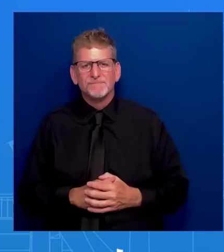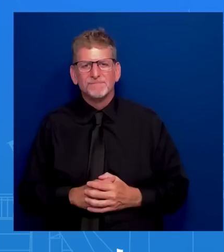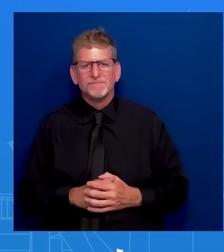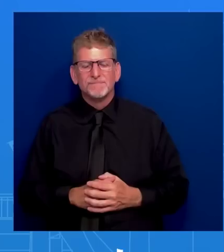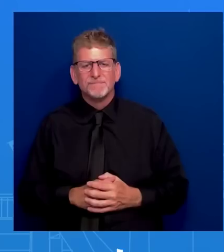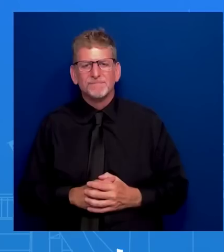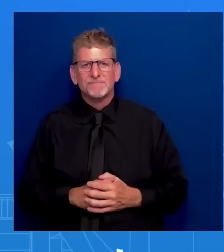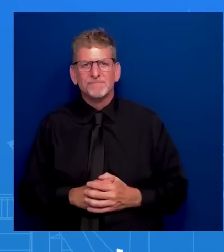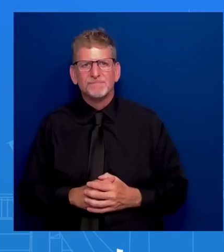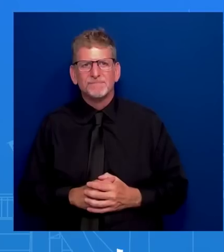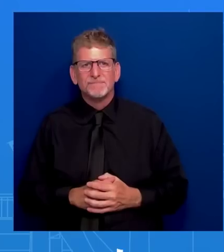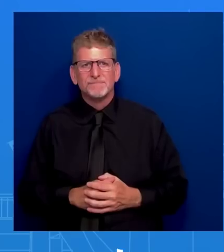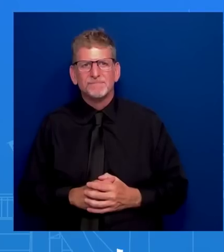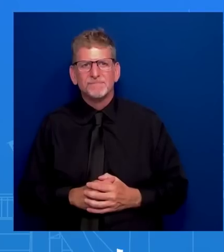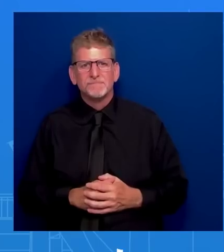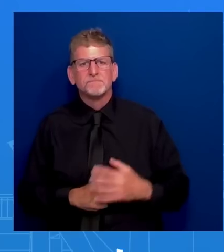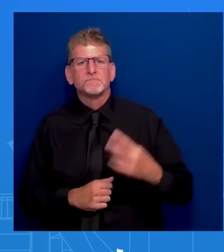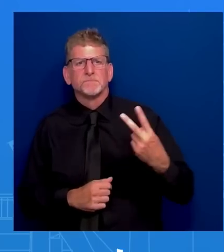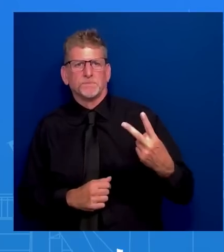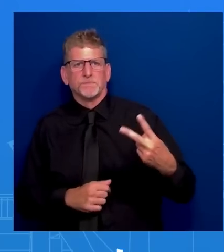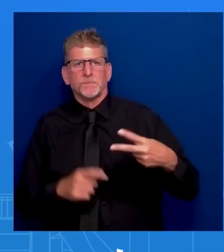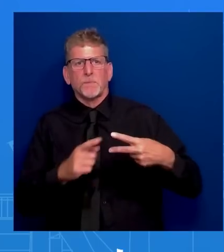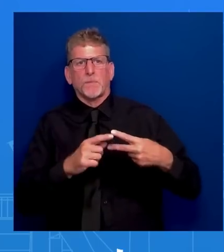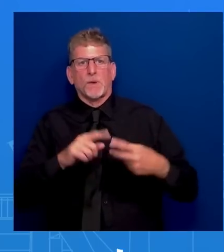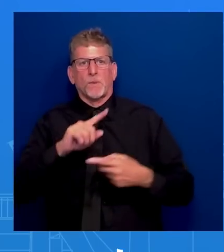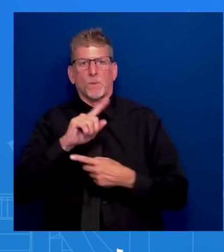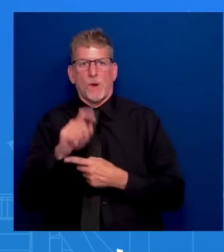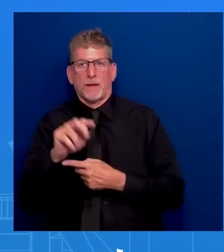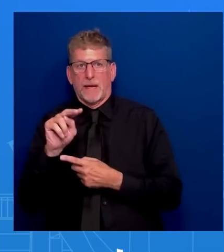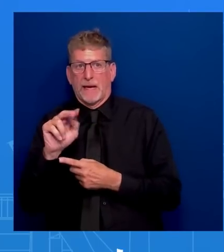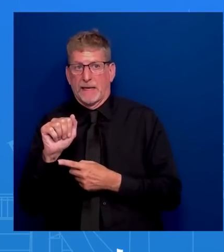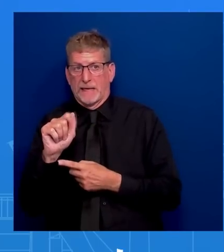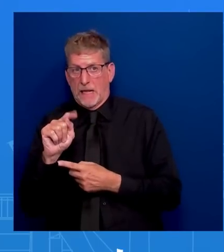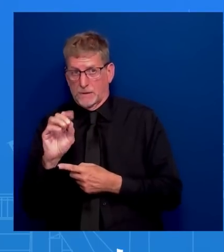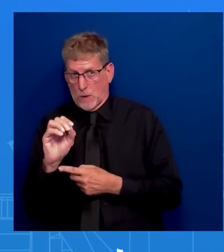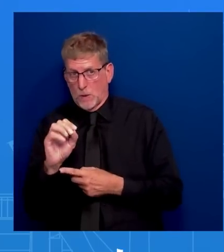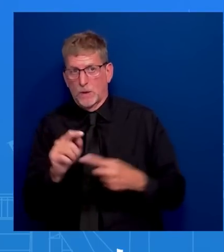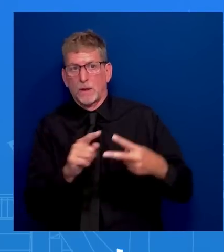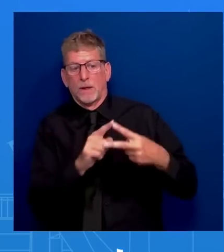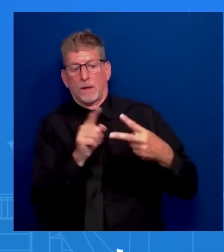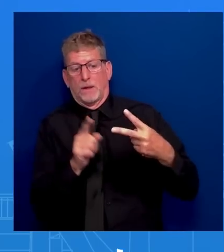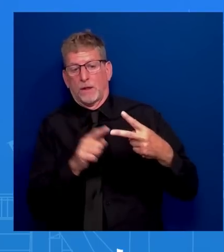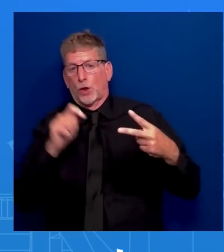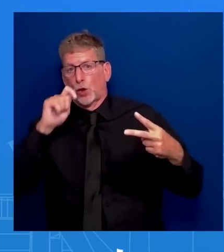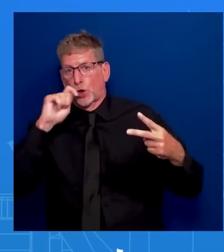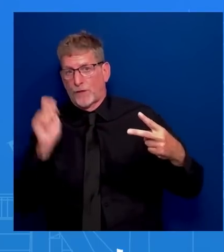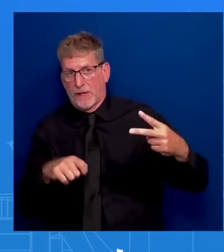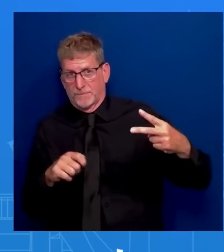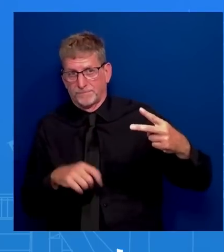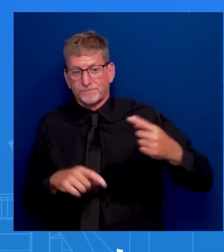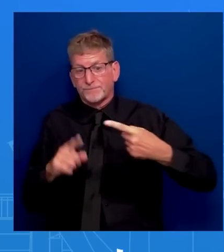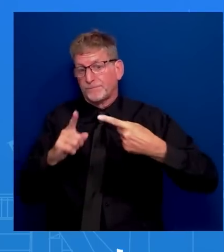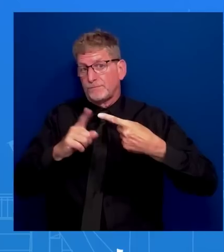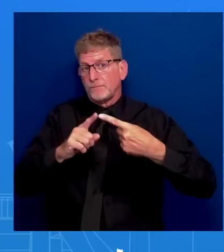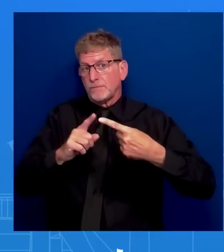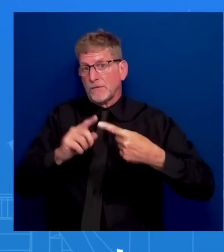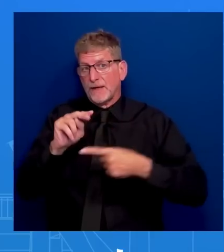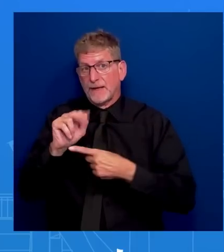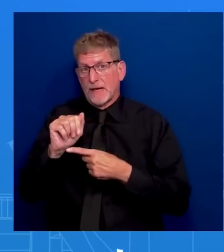The President urged the remaining seven NATO members to complete ratification process for Finland and Sweden, as he said, "as quickly as possible."